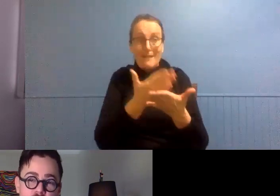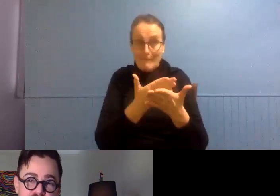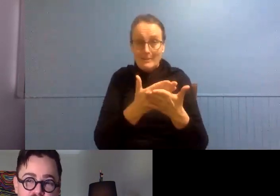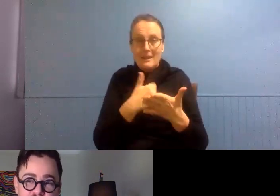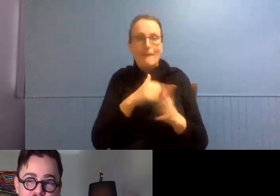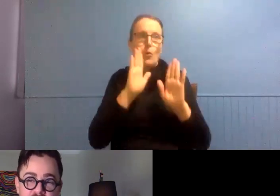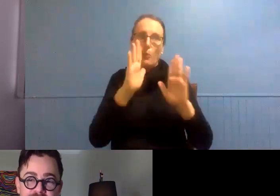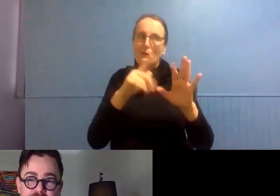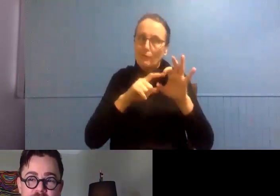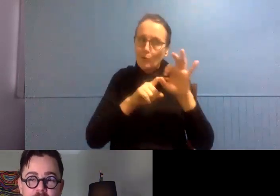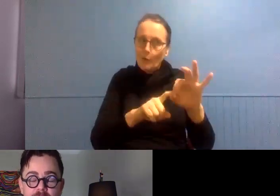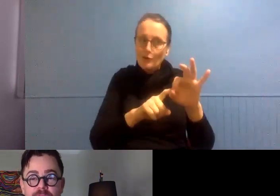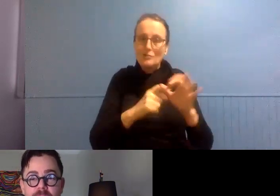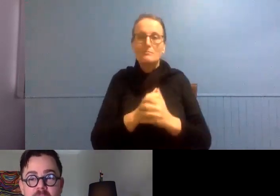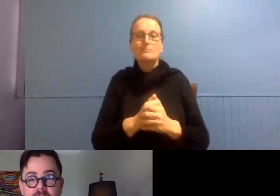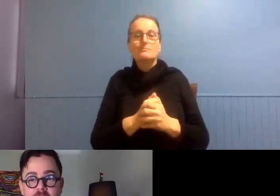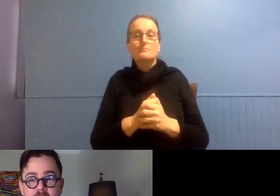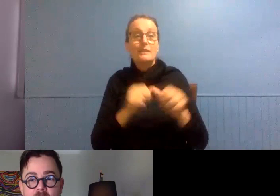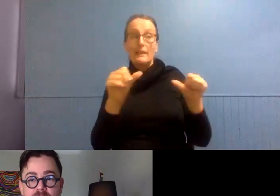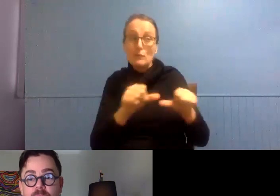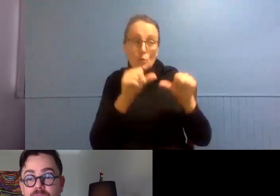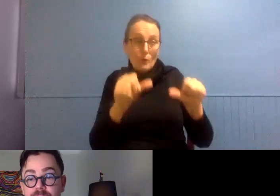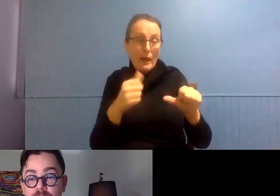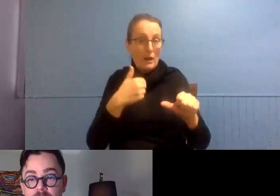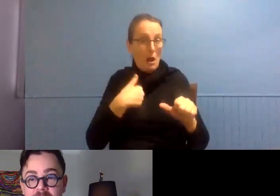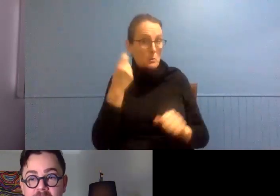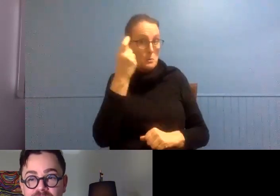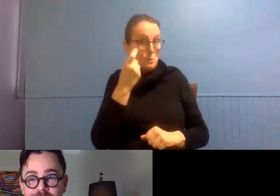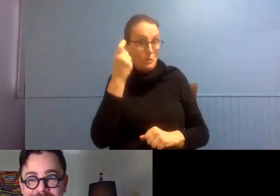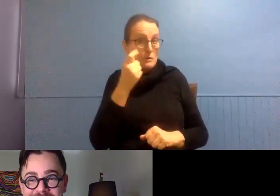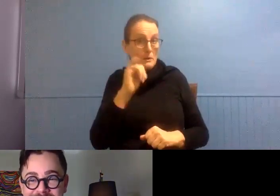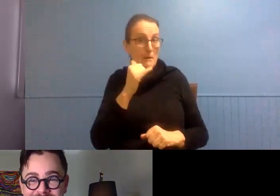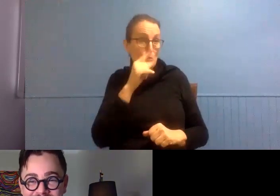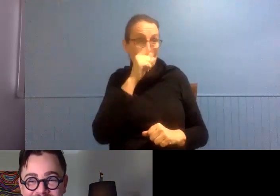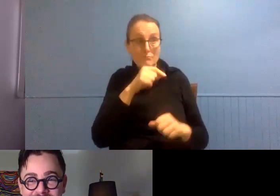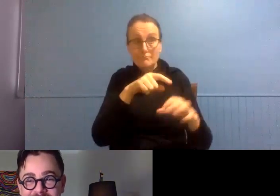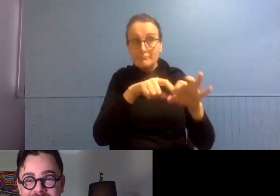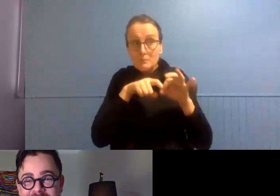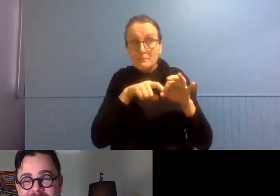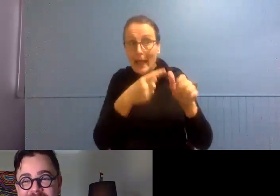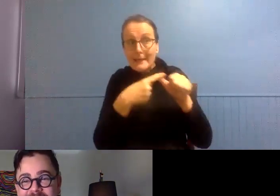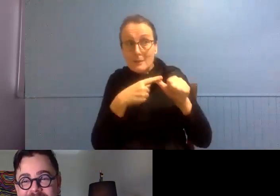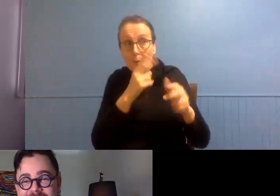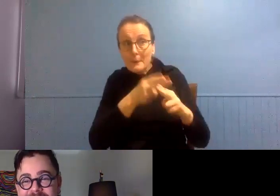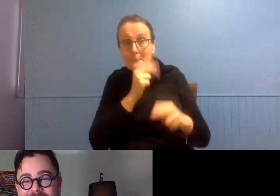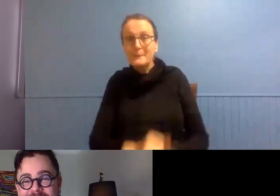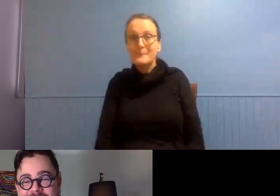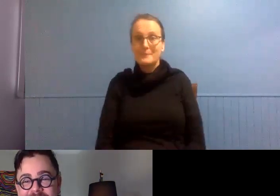question and, if it's OK for you, I was wondering if you can quickly answer it.